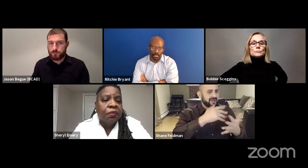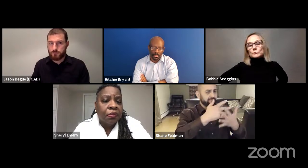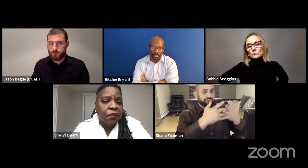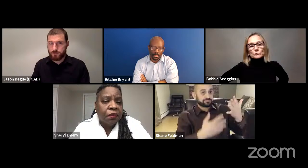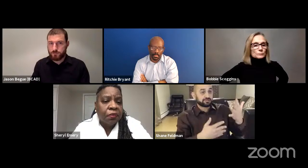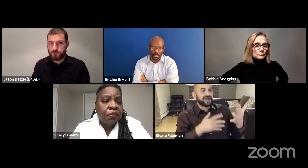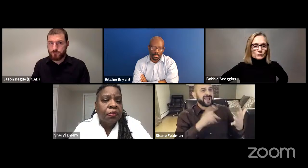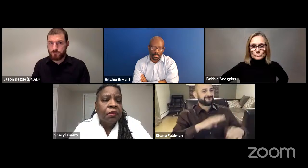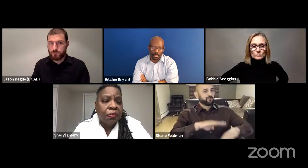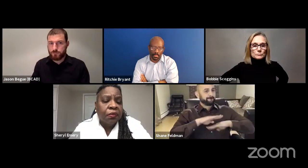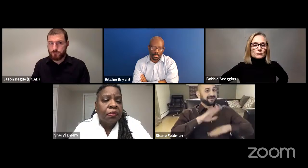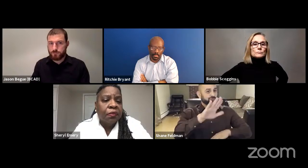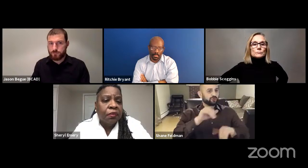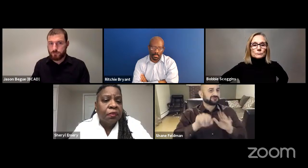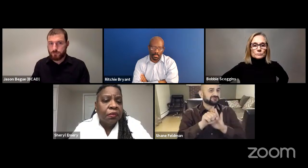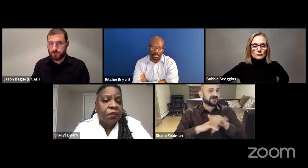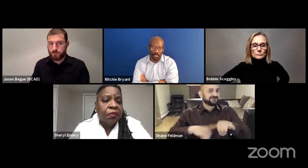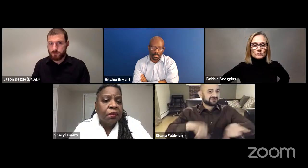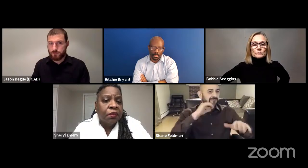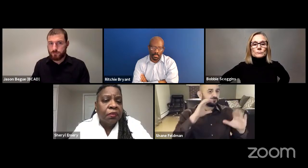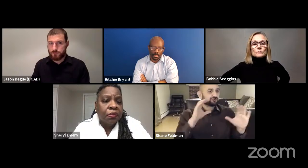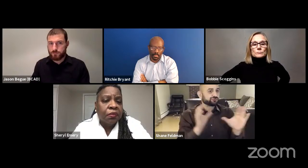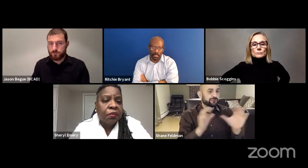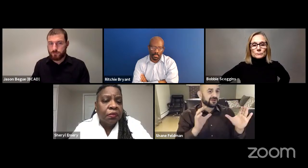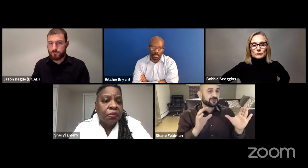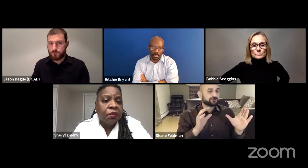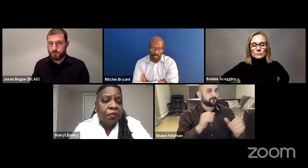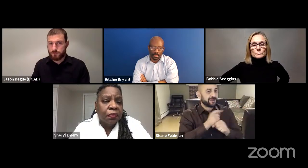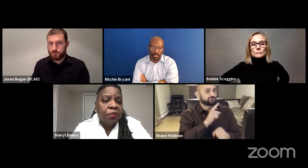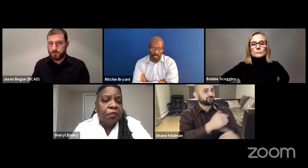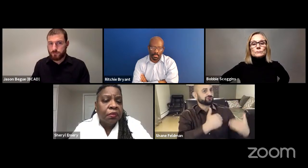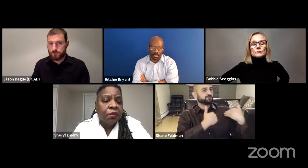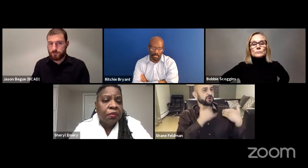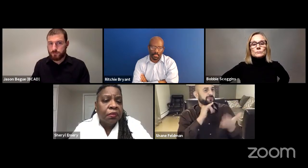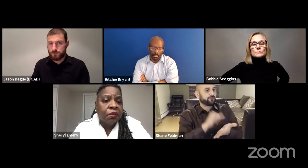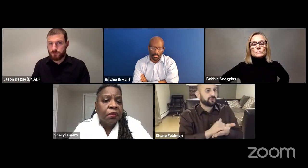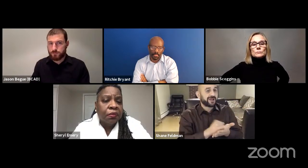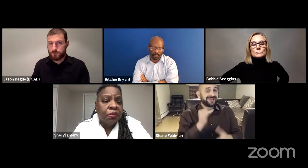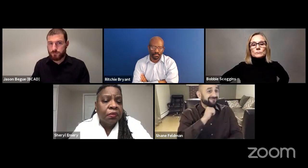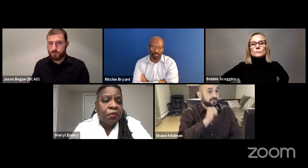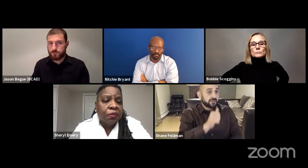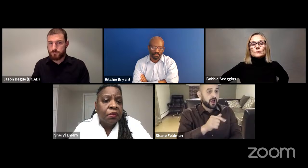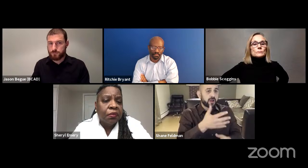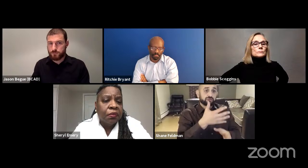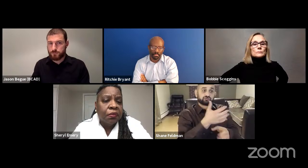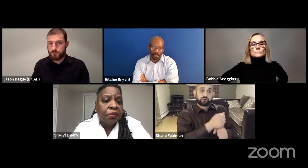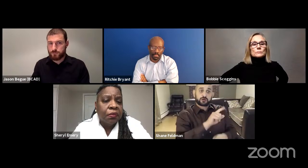The BEI, RID, EIPA, all of them, you need to make that determination to agree that it